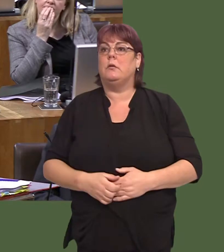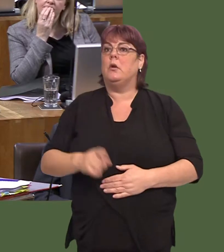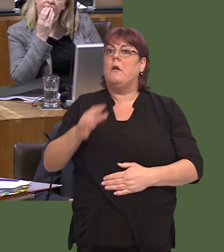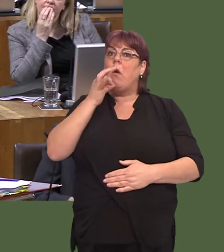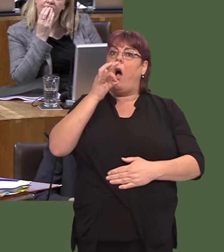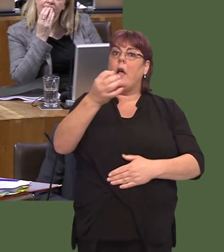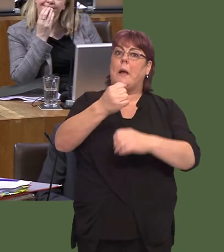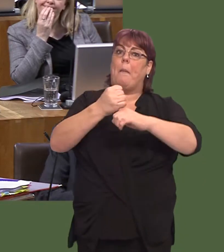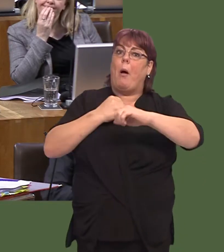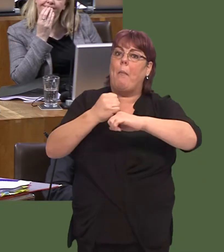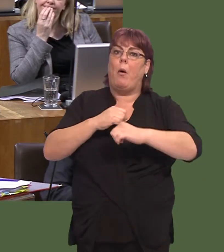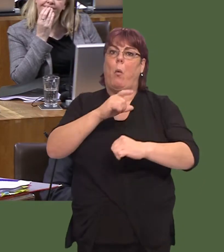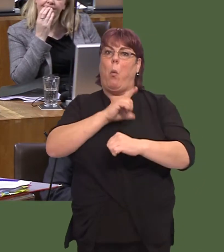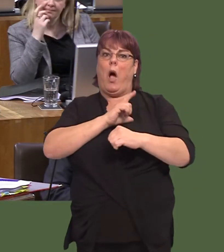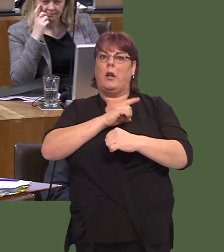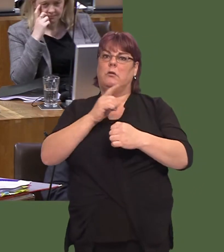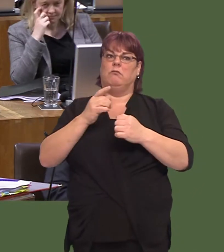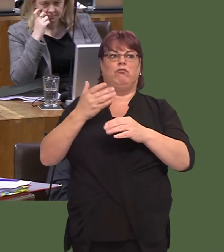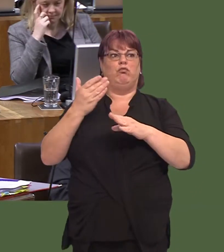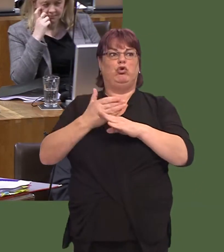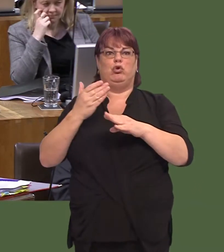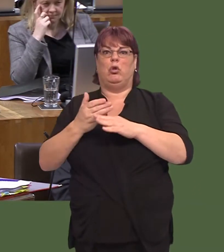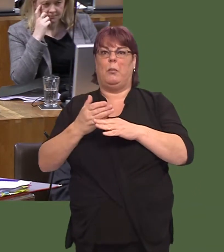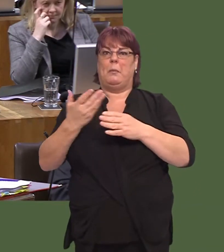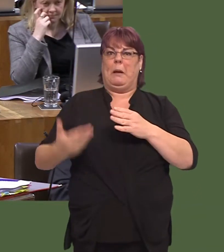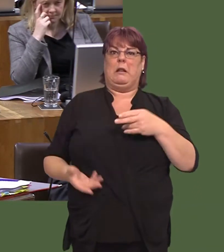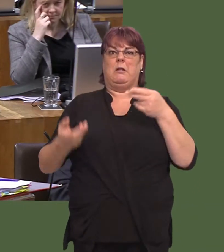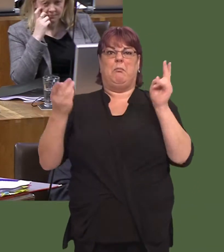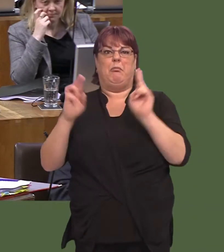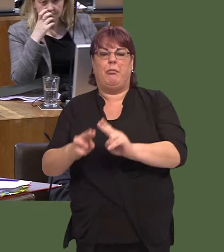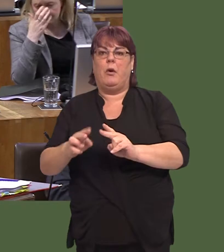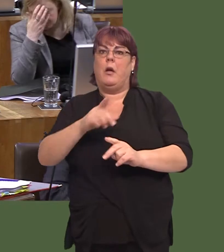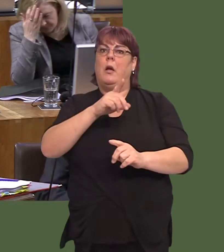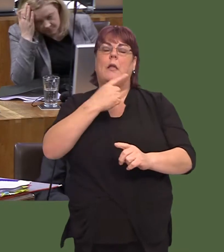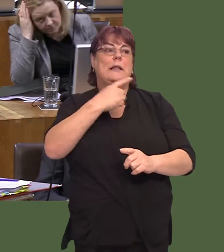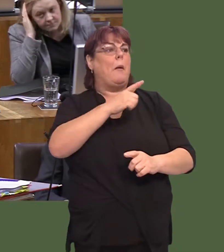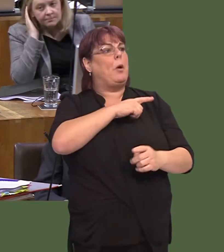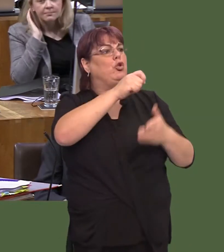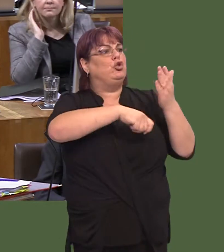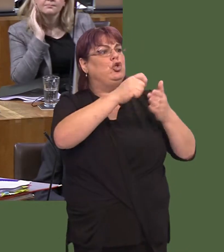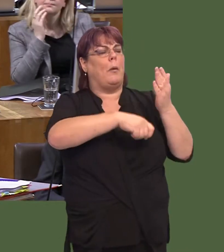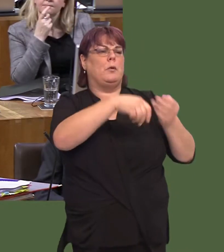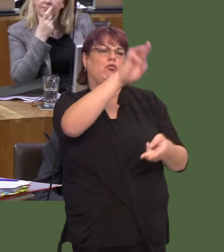are buying cheap supermarket alcohol, sold at below-cost price, quite often. Now, those people deserve fairness as well.